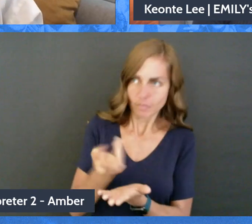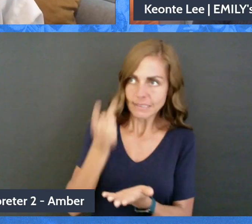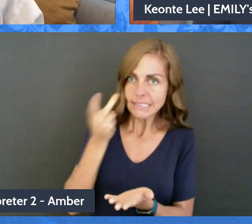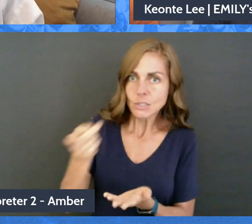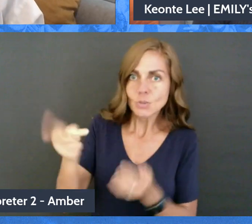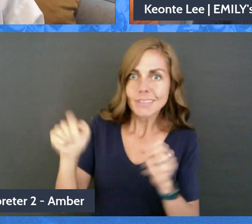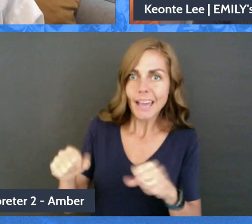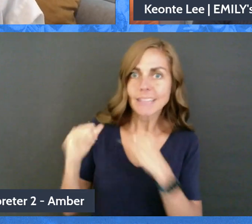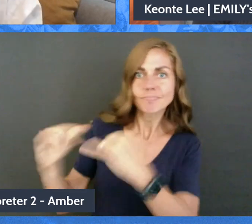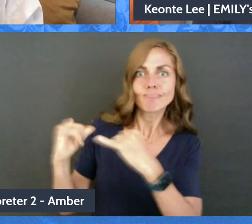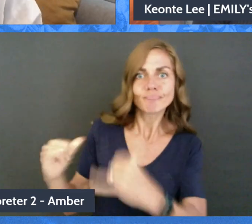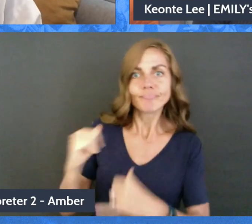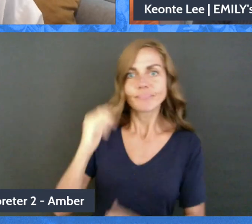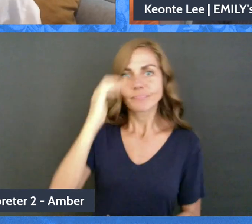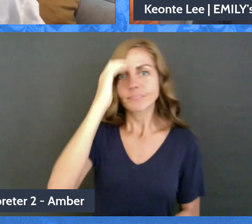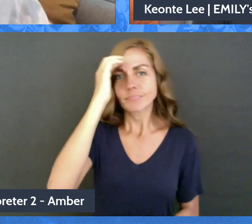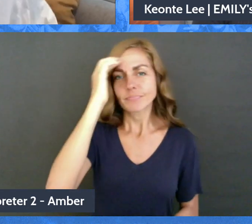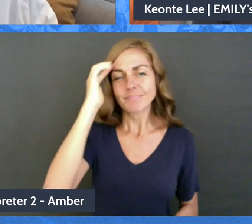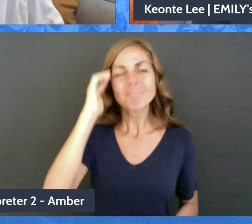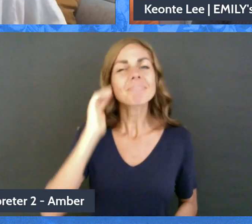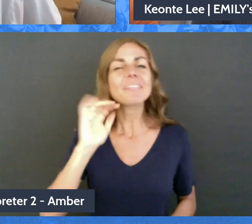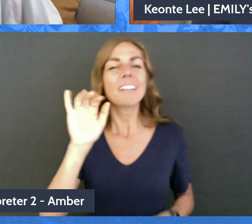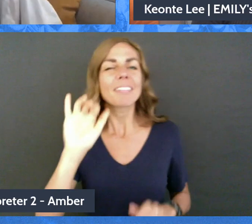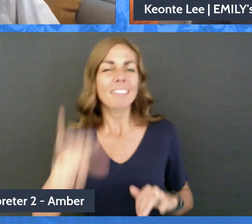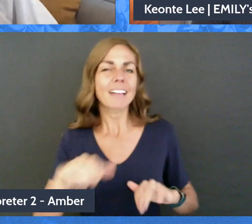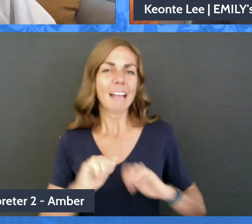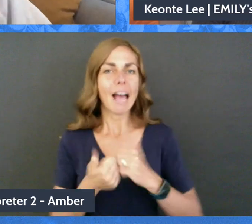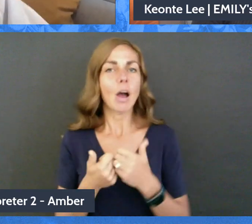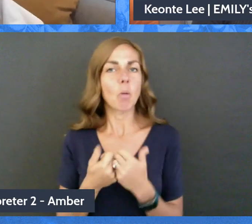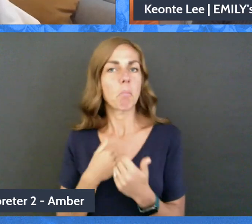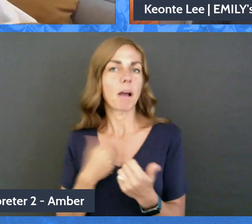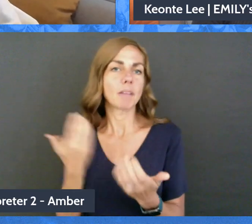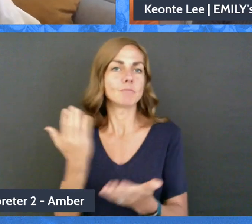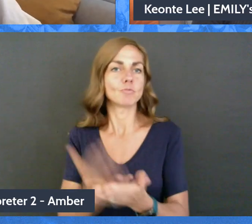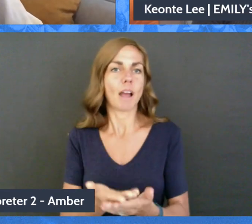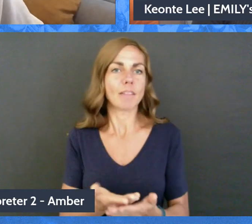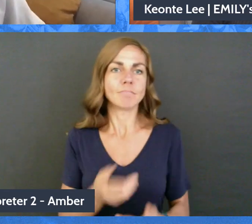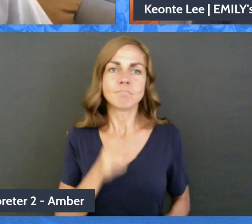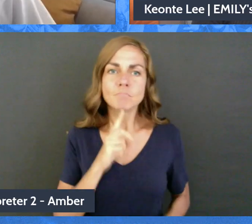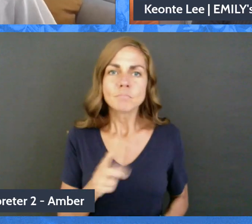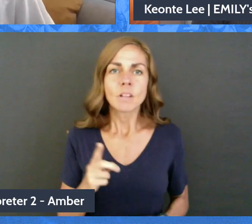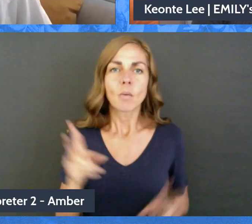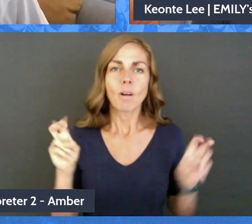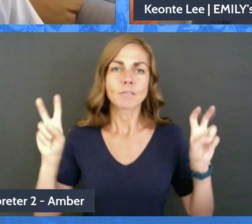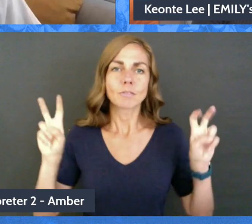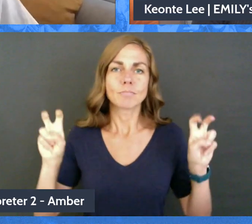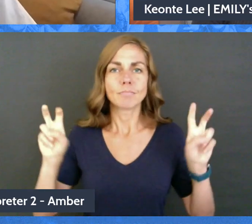And so that's how I came to it. Was wanting to really walk the talk, so to speak,